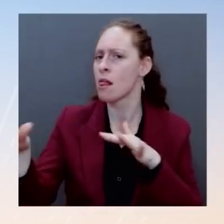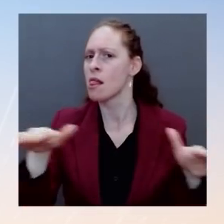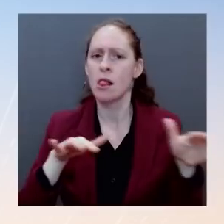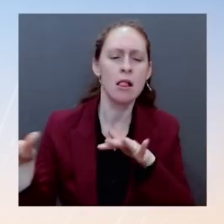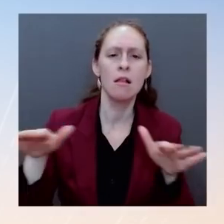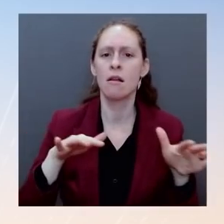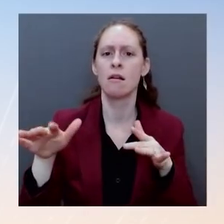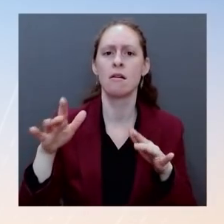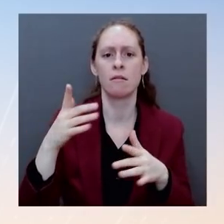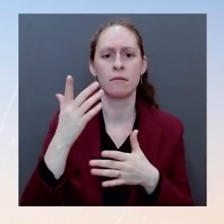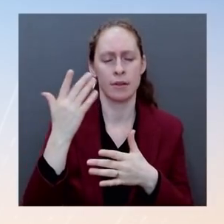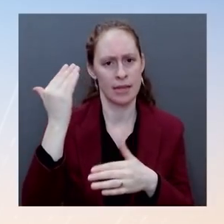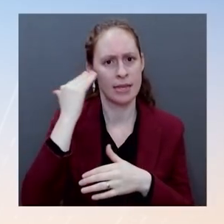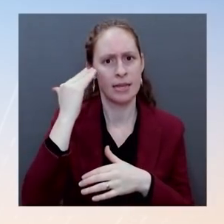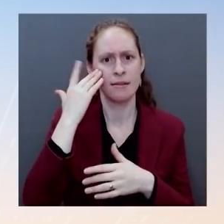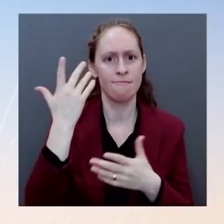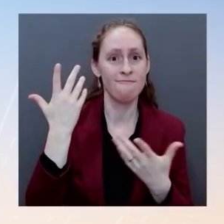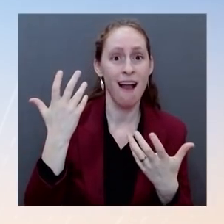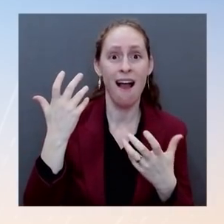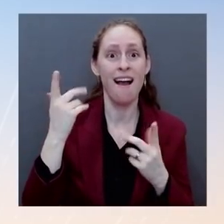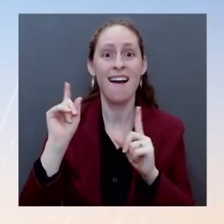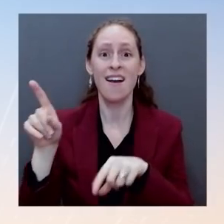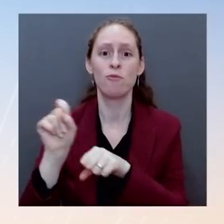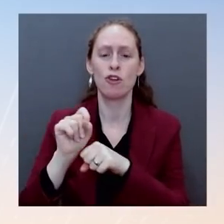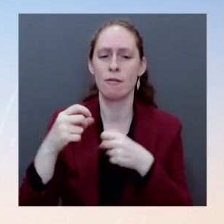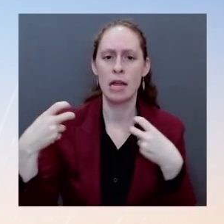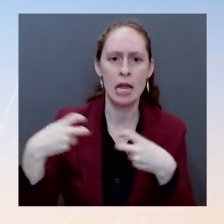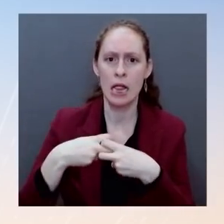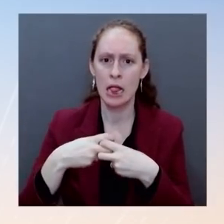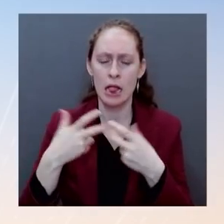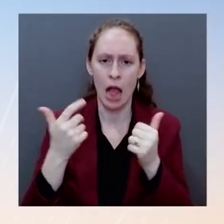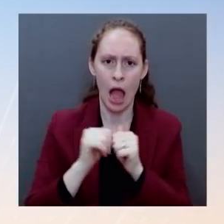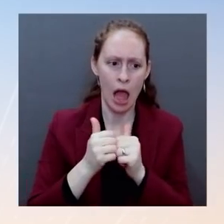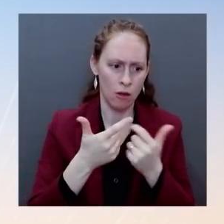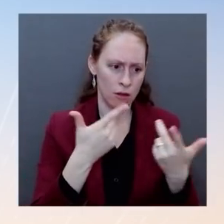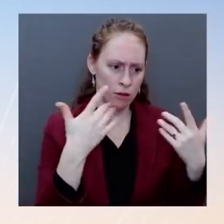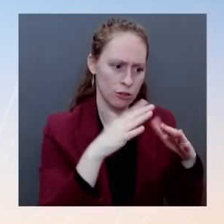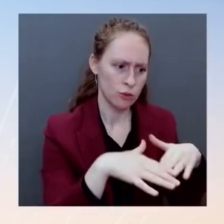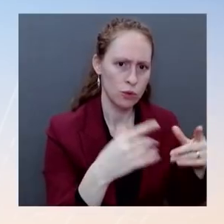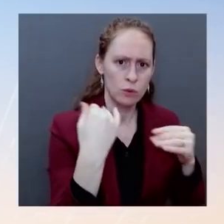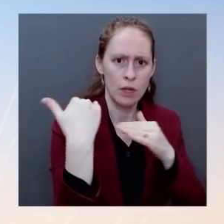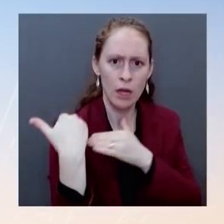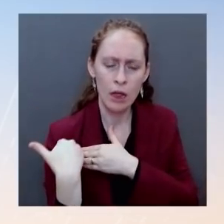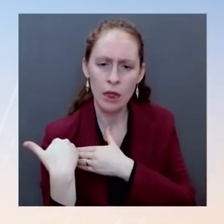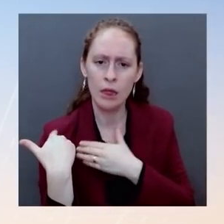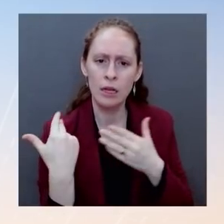to take care of a kid or take care of an elderly parent -- that's compounded by the pandemic.